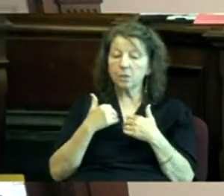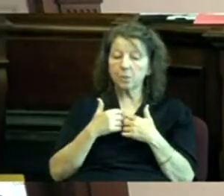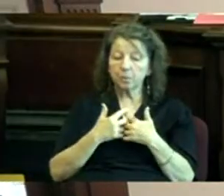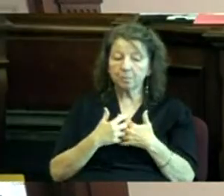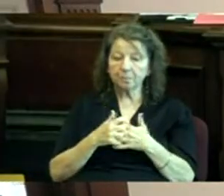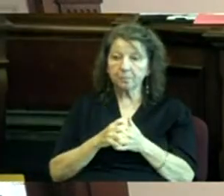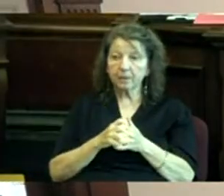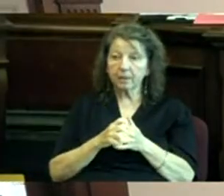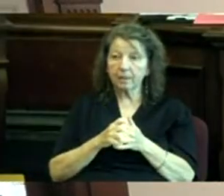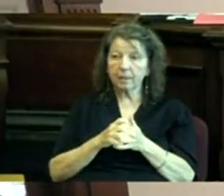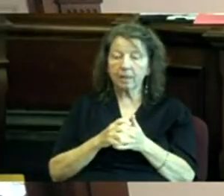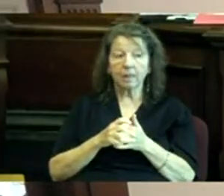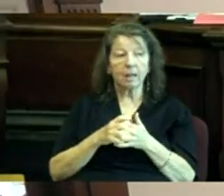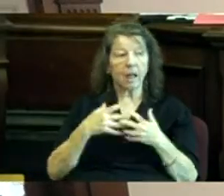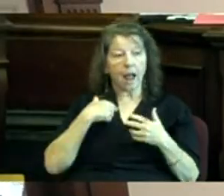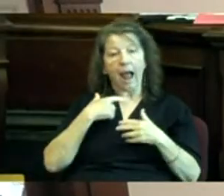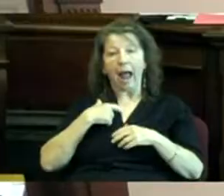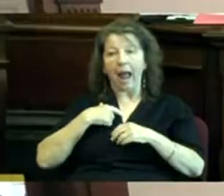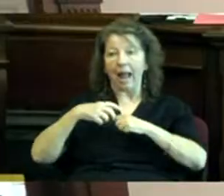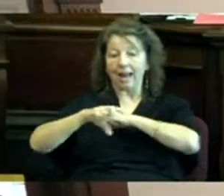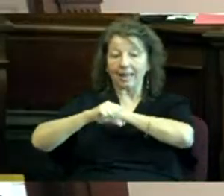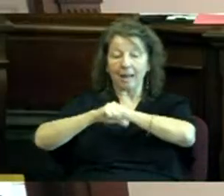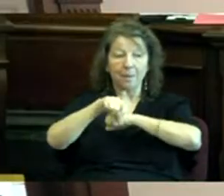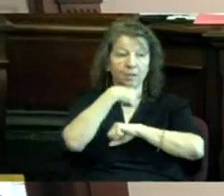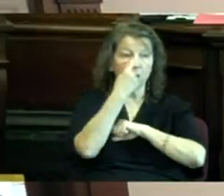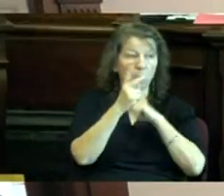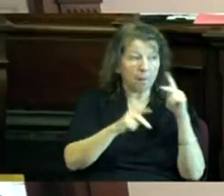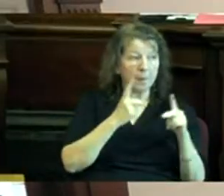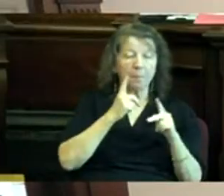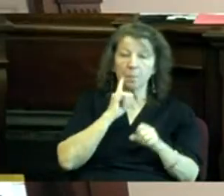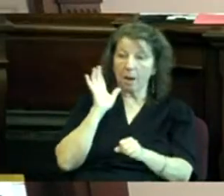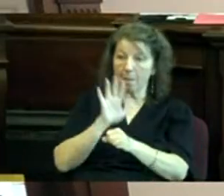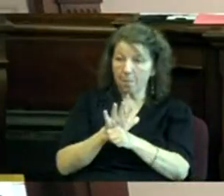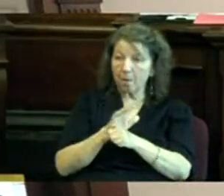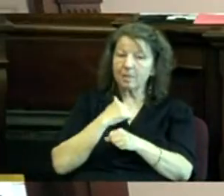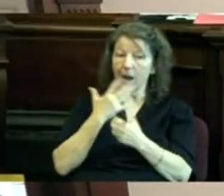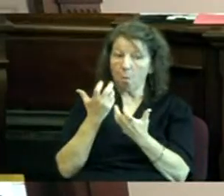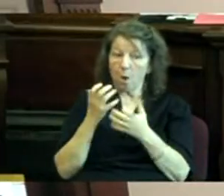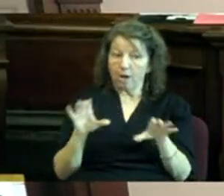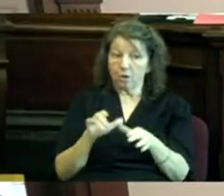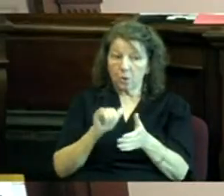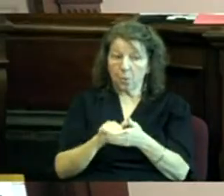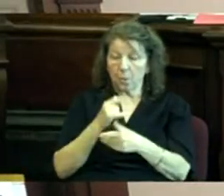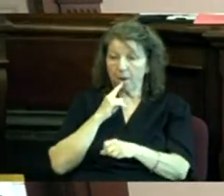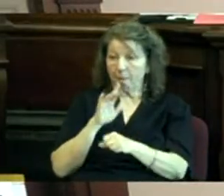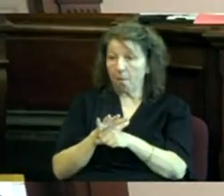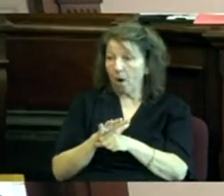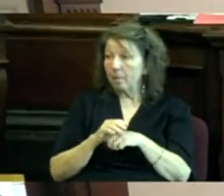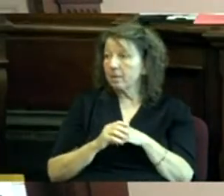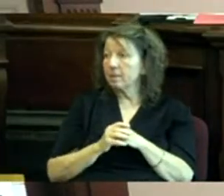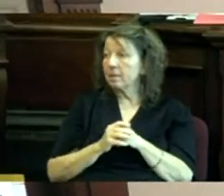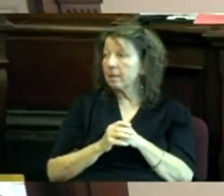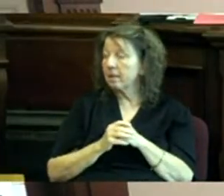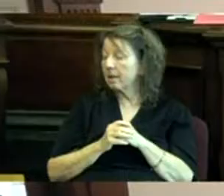I also wanted to work on some of the campaign promises that I